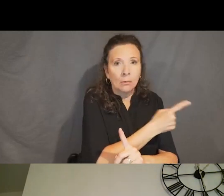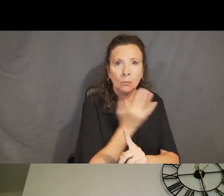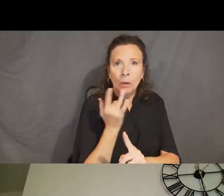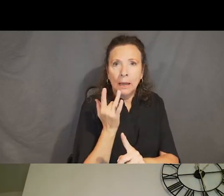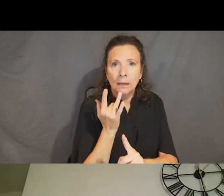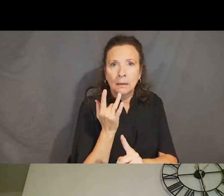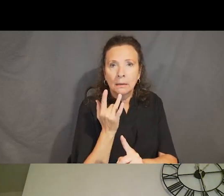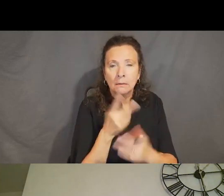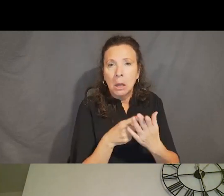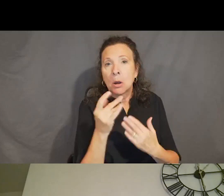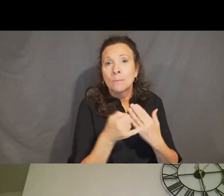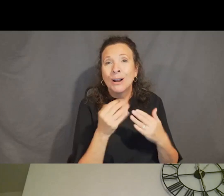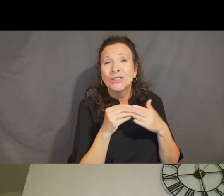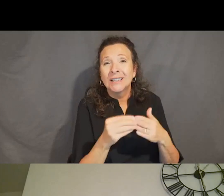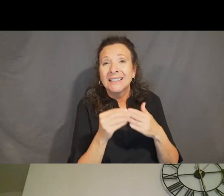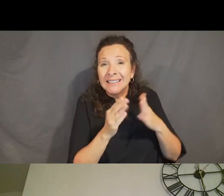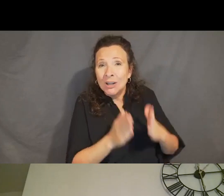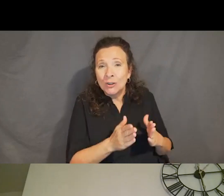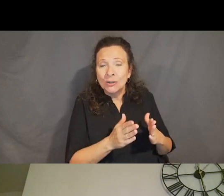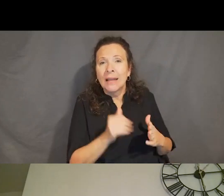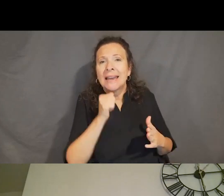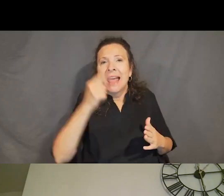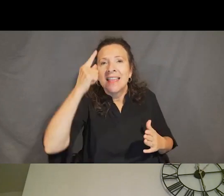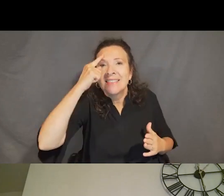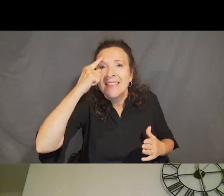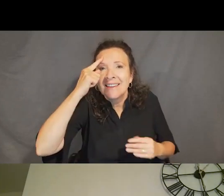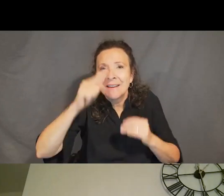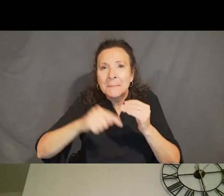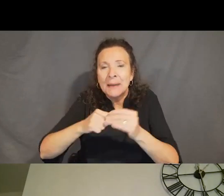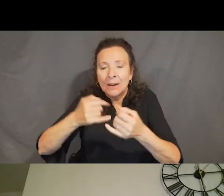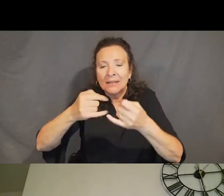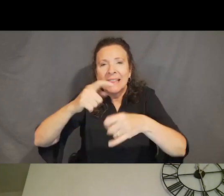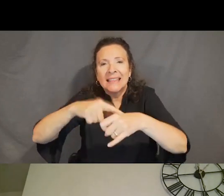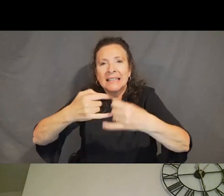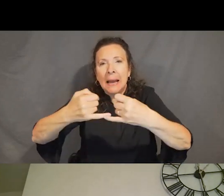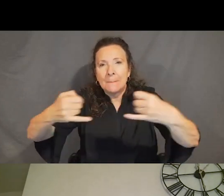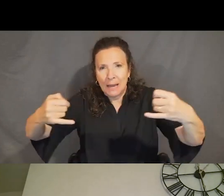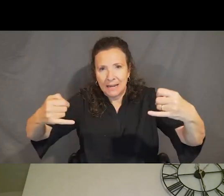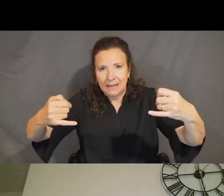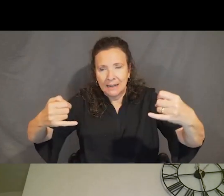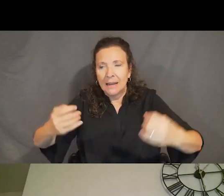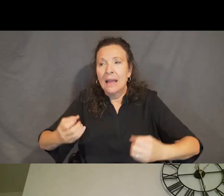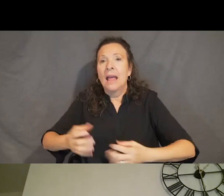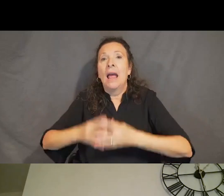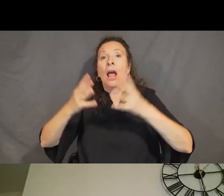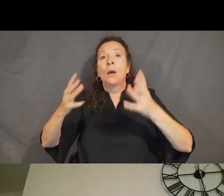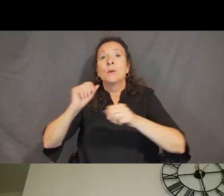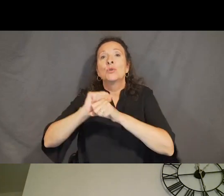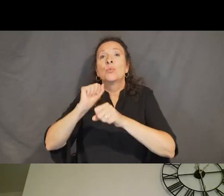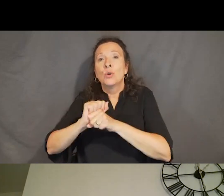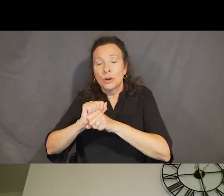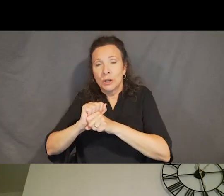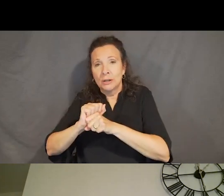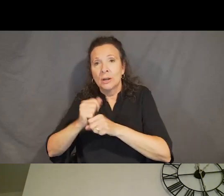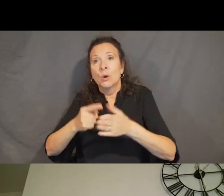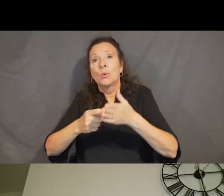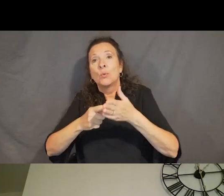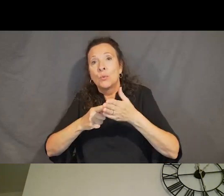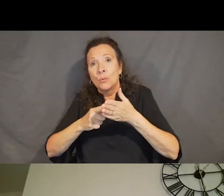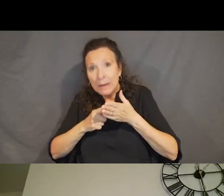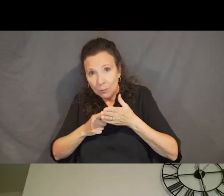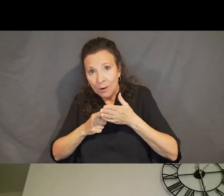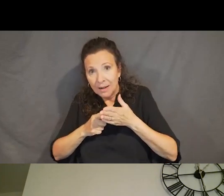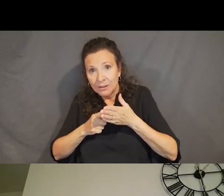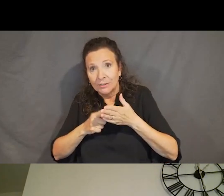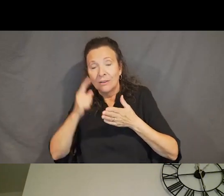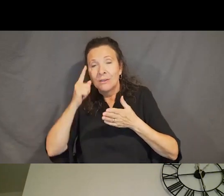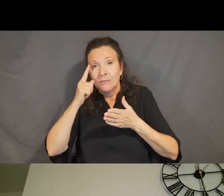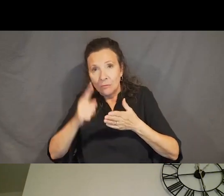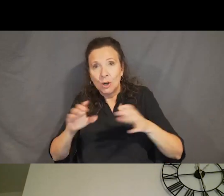think about the timeline and how much work it actually takes to do something sophisticated